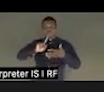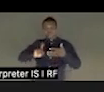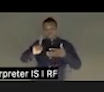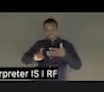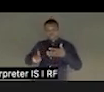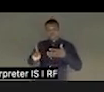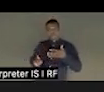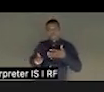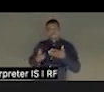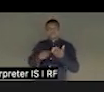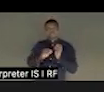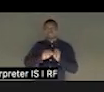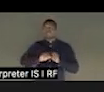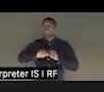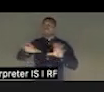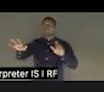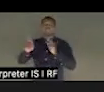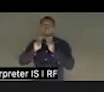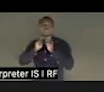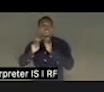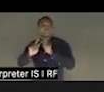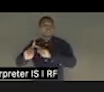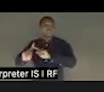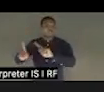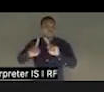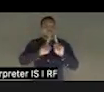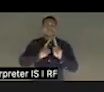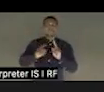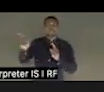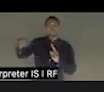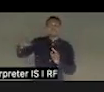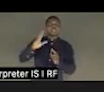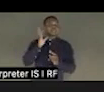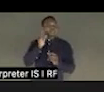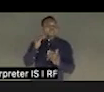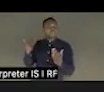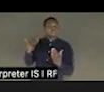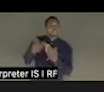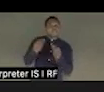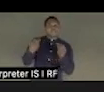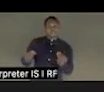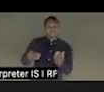in user testing and if that was a positive experience or not, if they were handled,